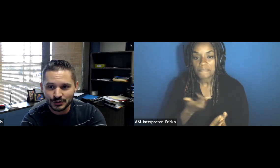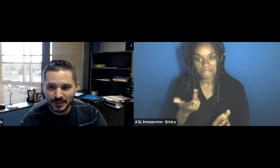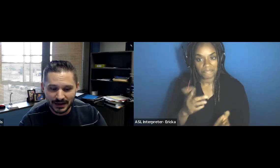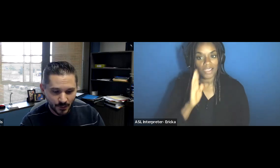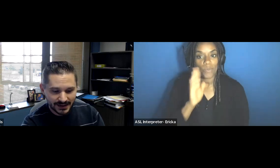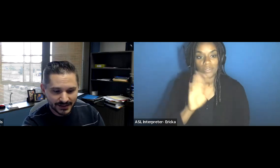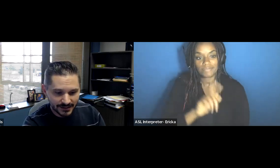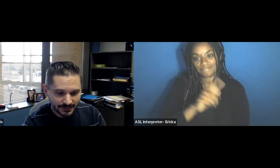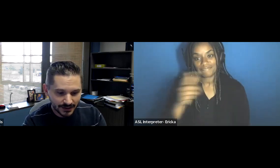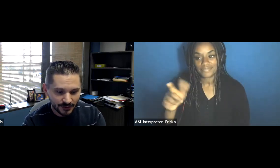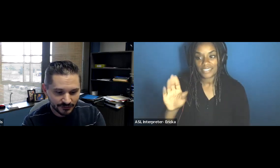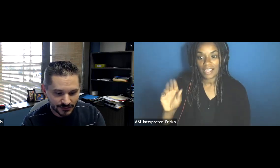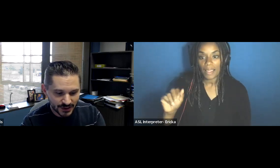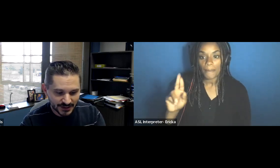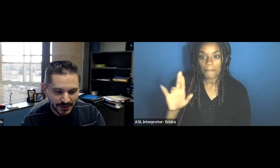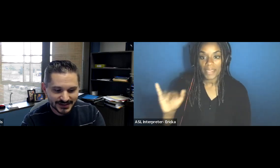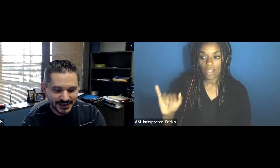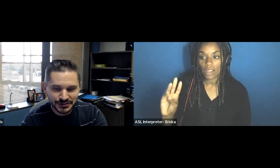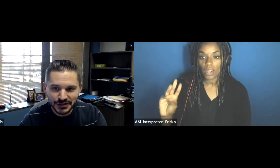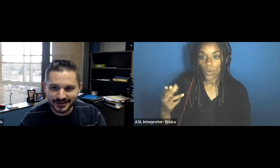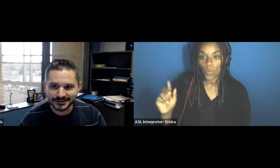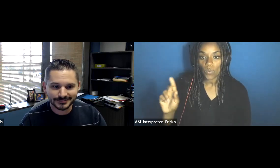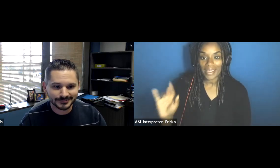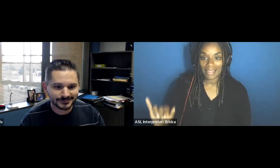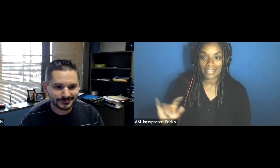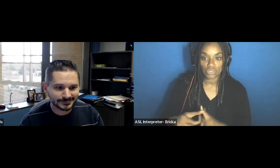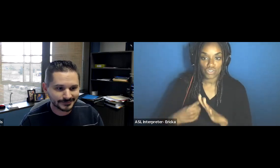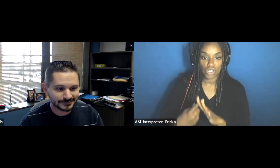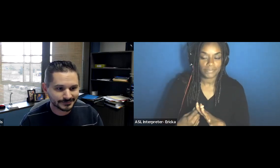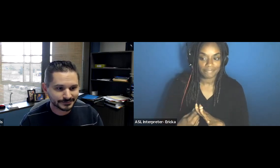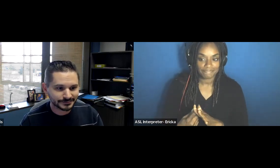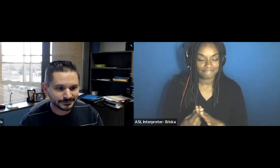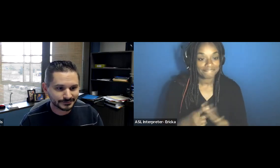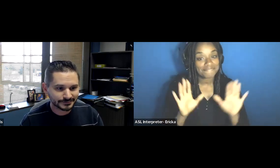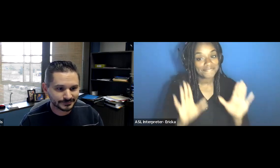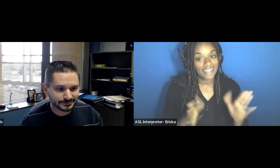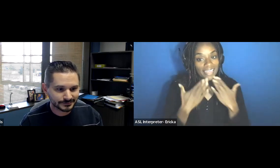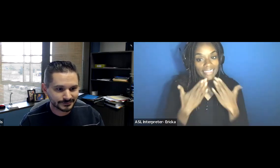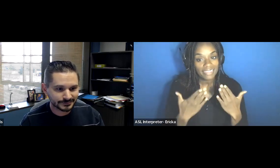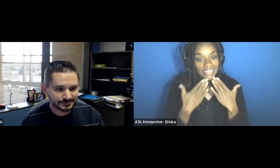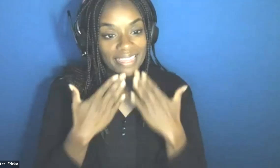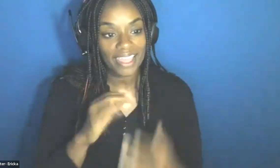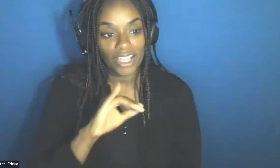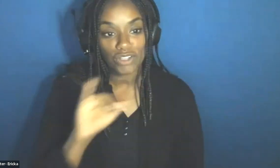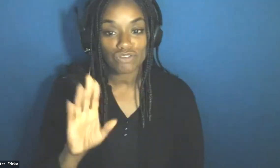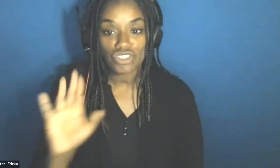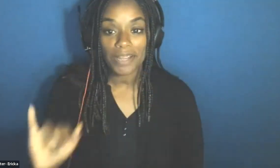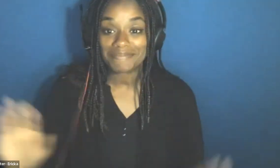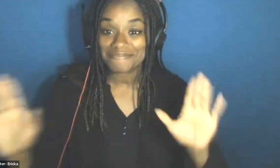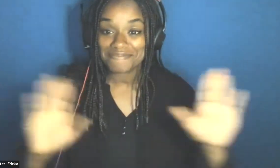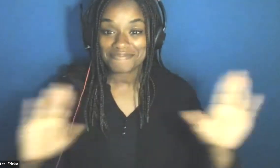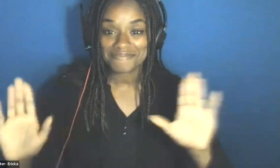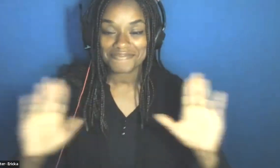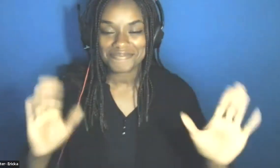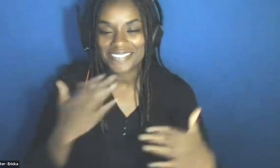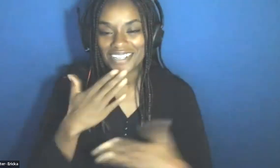We hope that everyone will be able to join us again starting tomorrow.